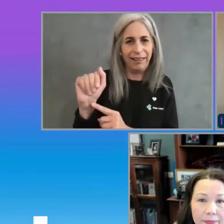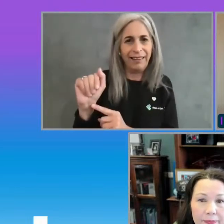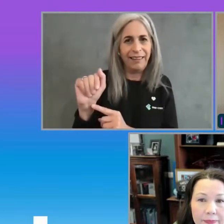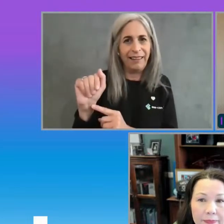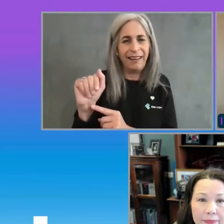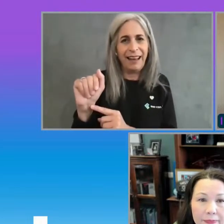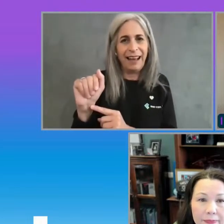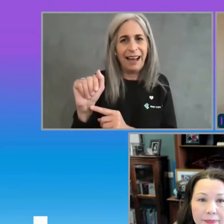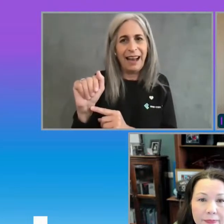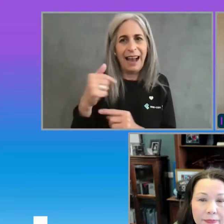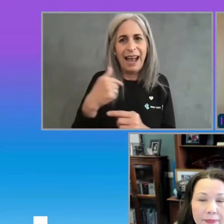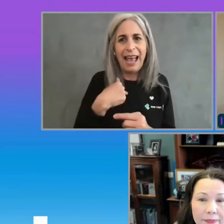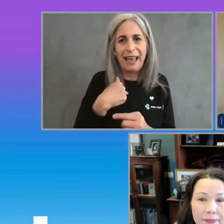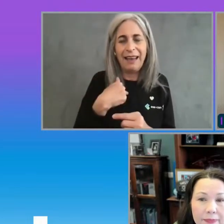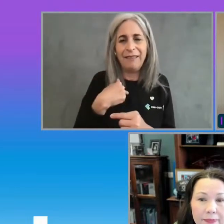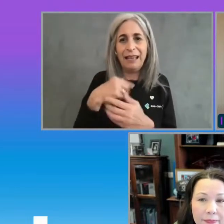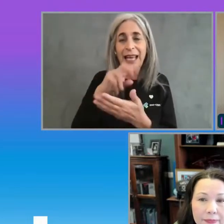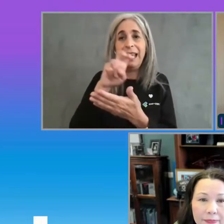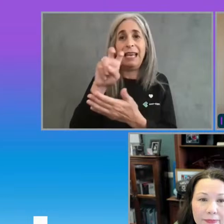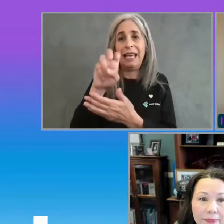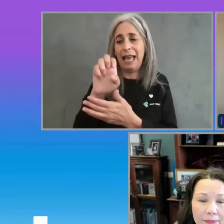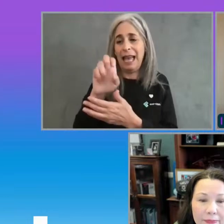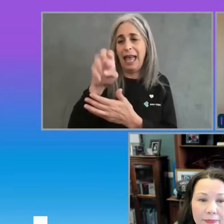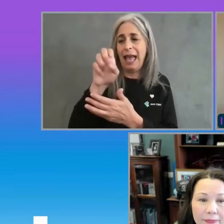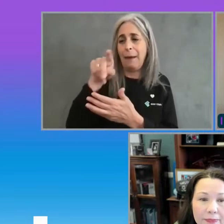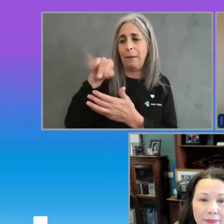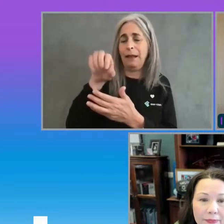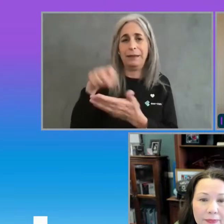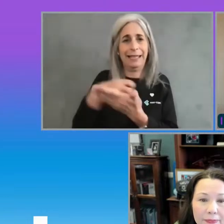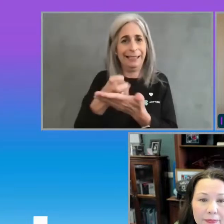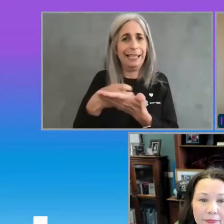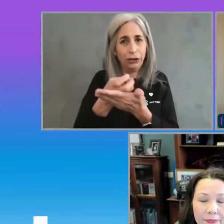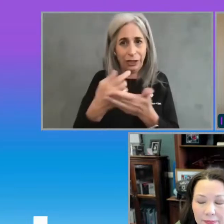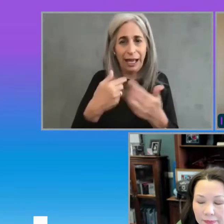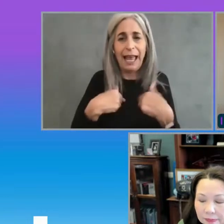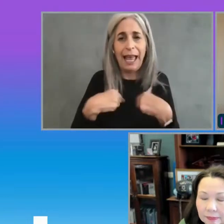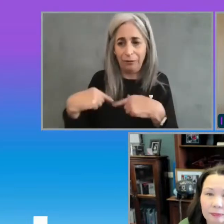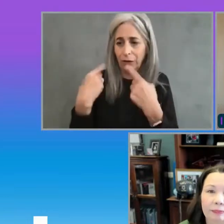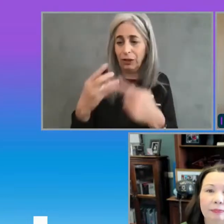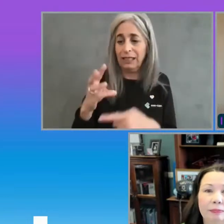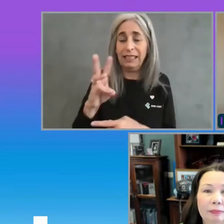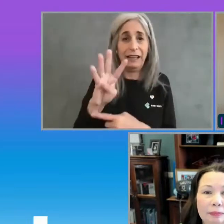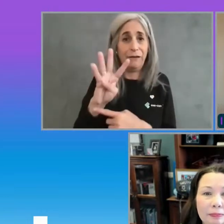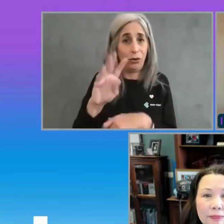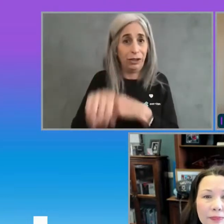and I have epilepsy, so I have